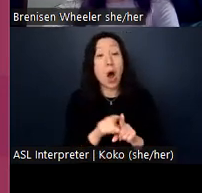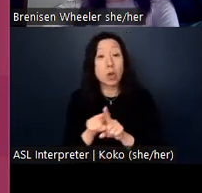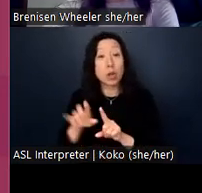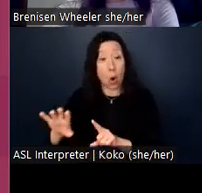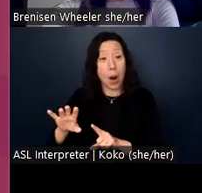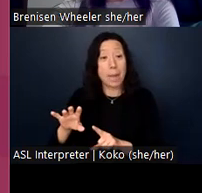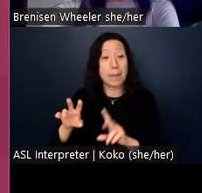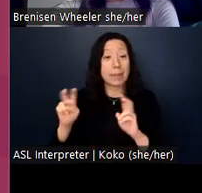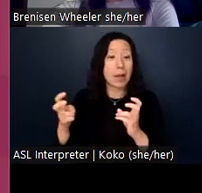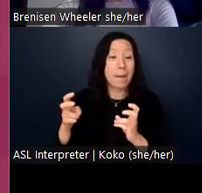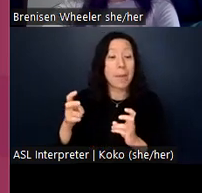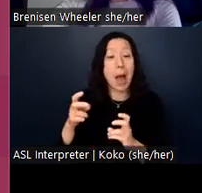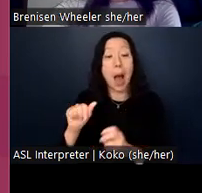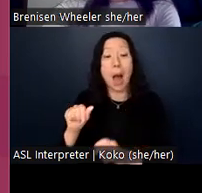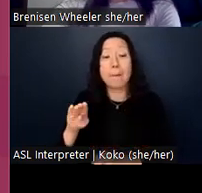to use. 13:30:18 Who may be considering leaving there